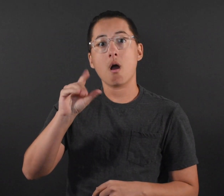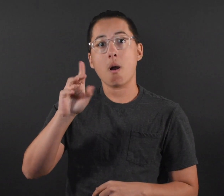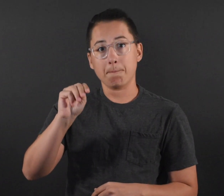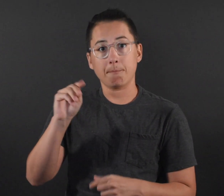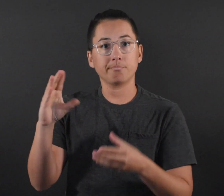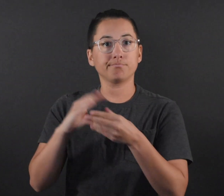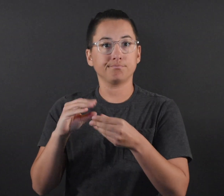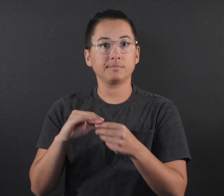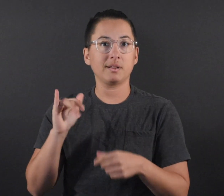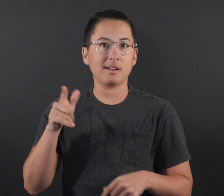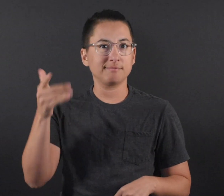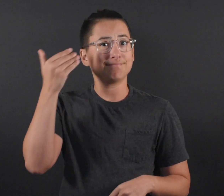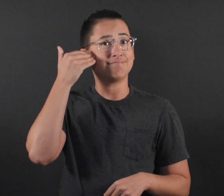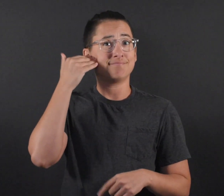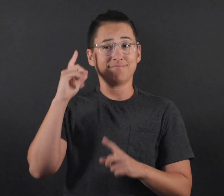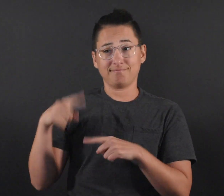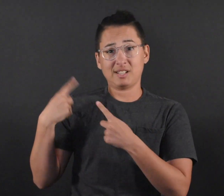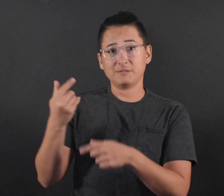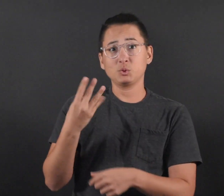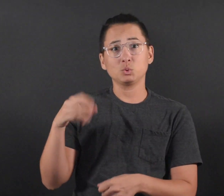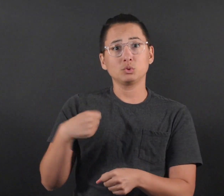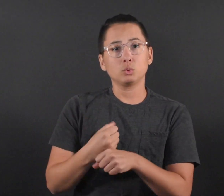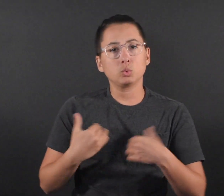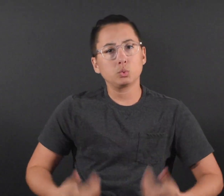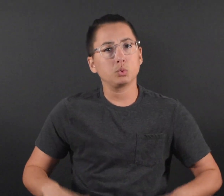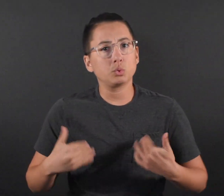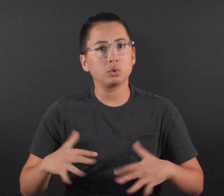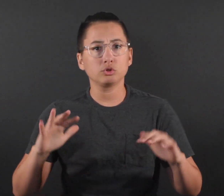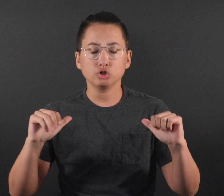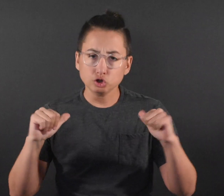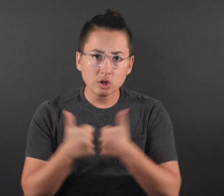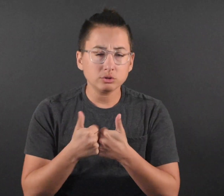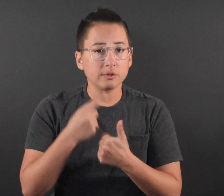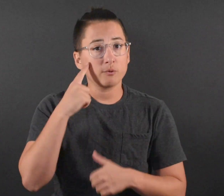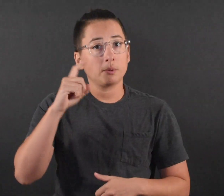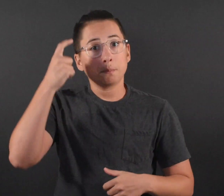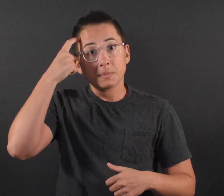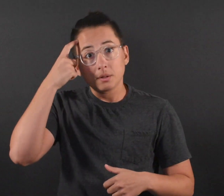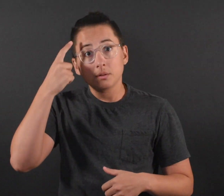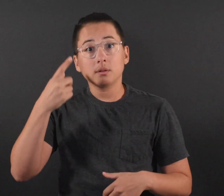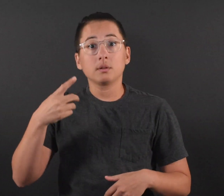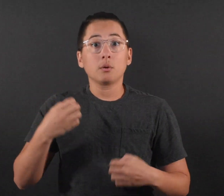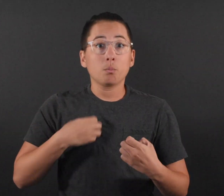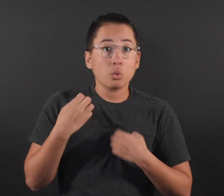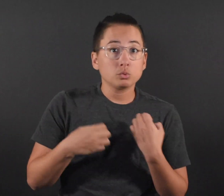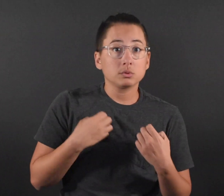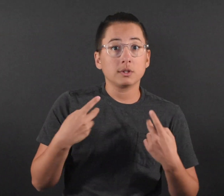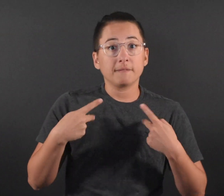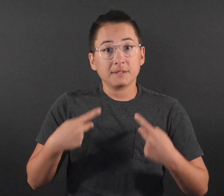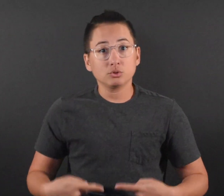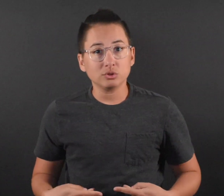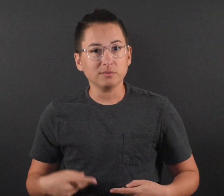emotionally and physically for many Minnesotans,” said Minnesota Commissioner of Health Jan Malcom.